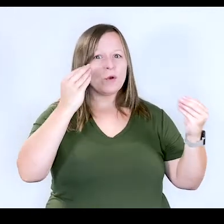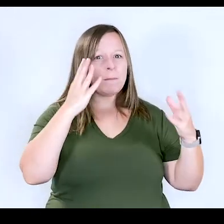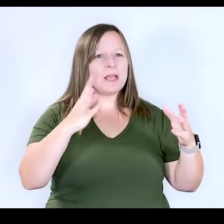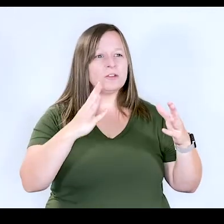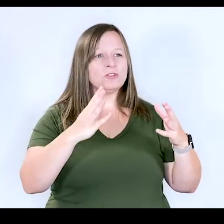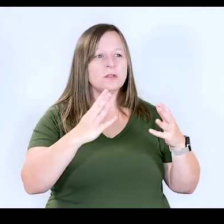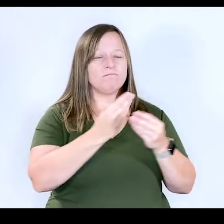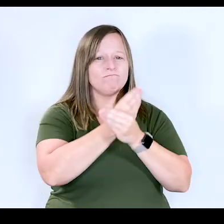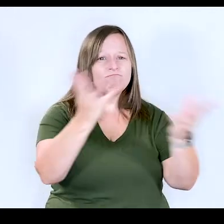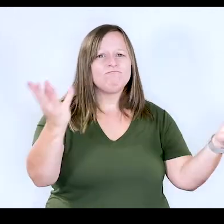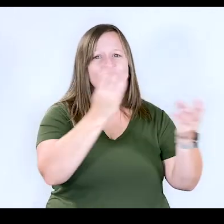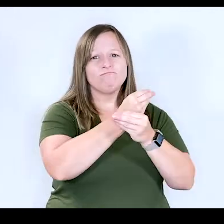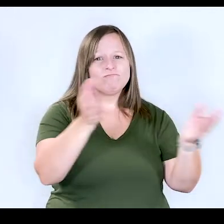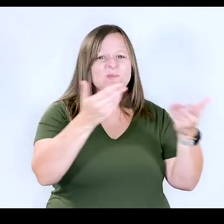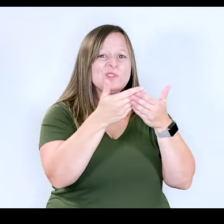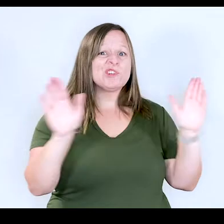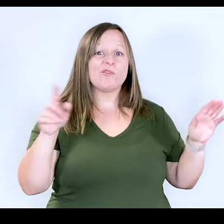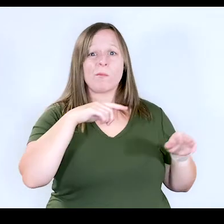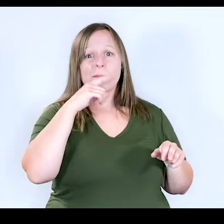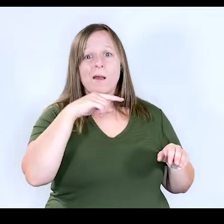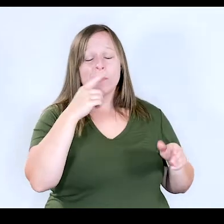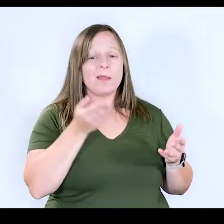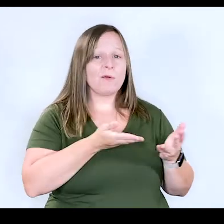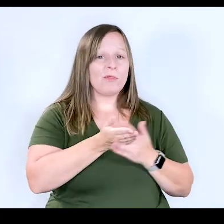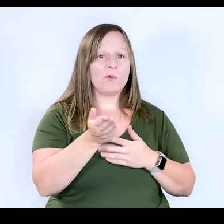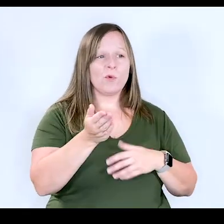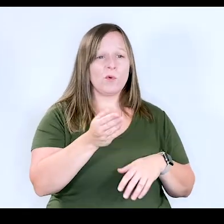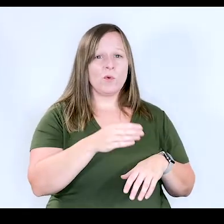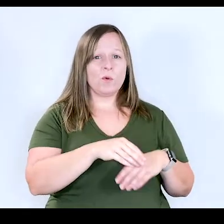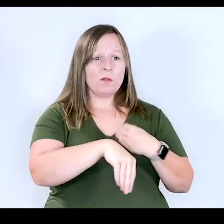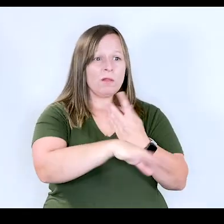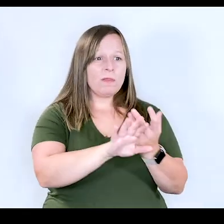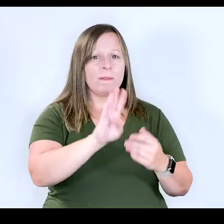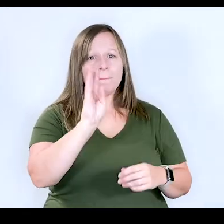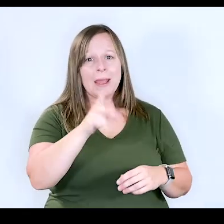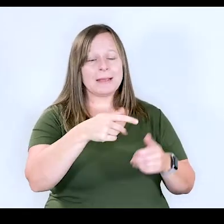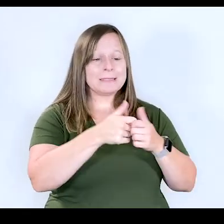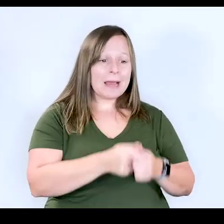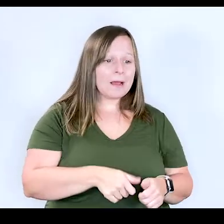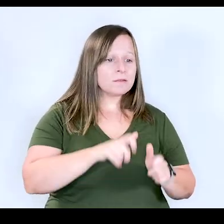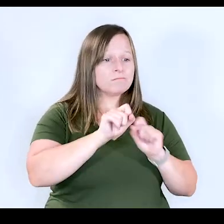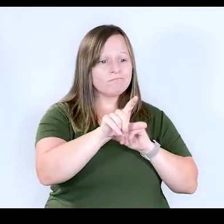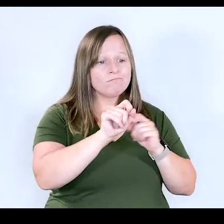as we can about voting to the general public through virtual phone banking, through text banking.